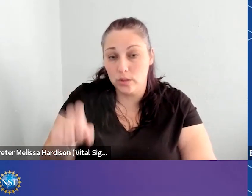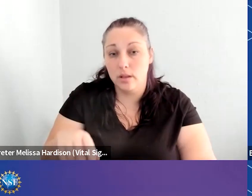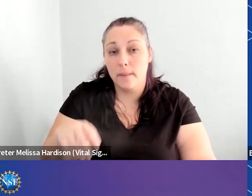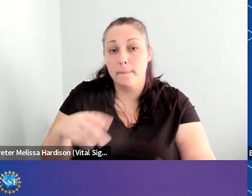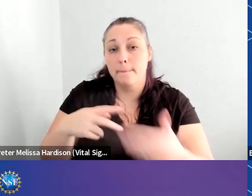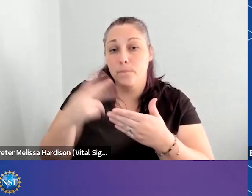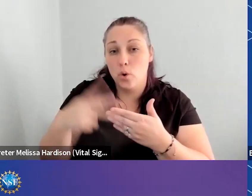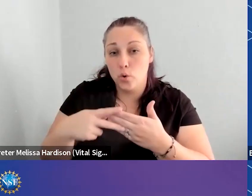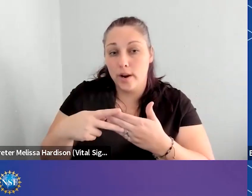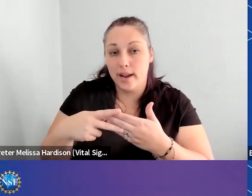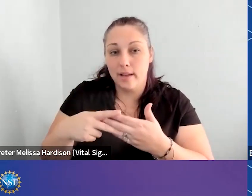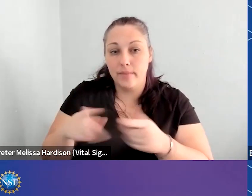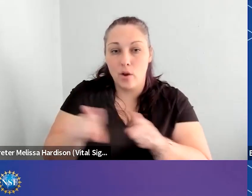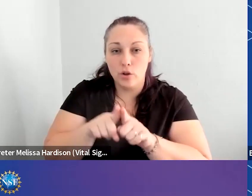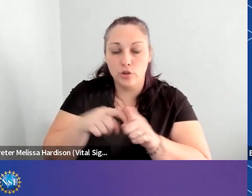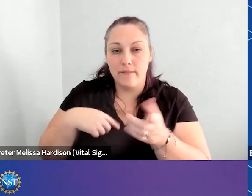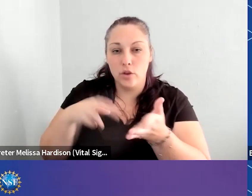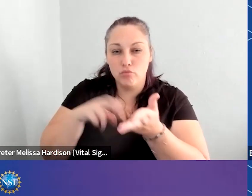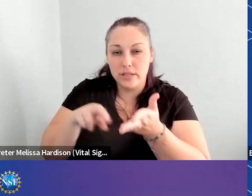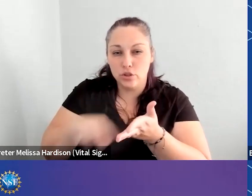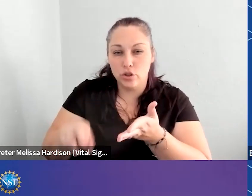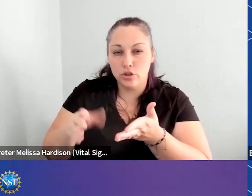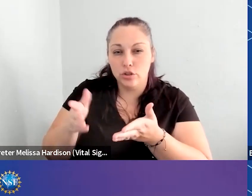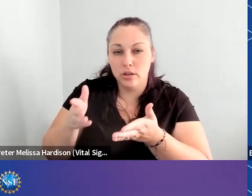that also provides workshops for that solicitation.